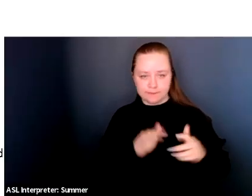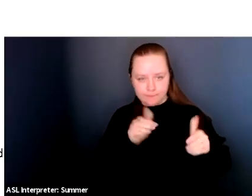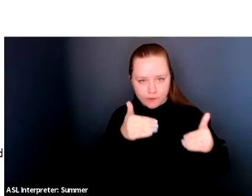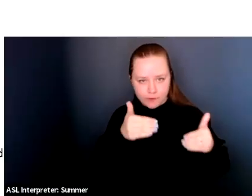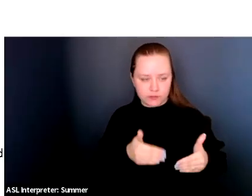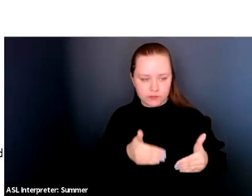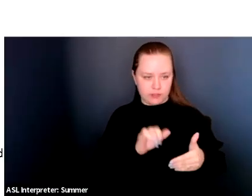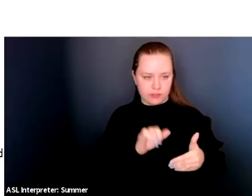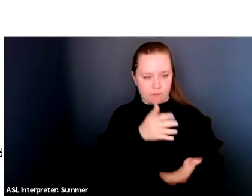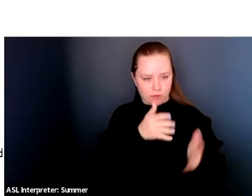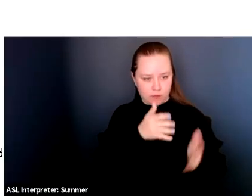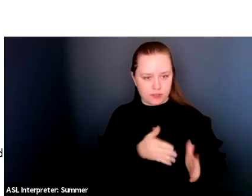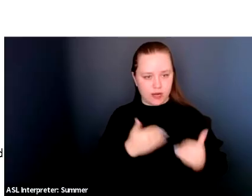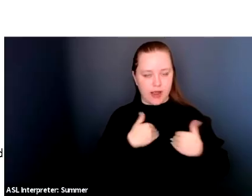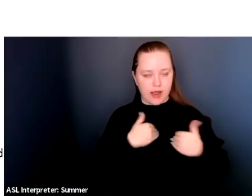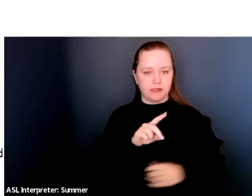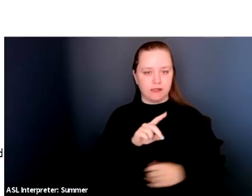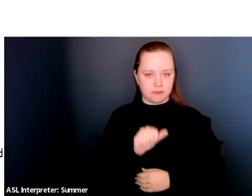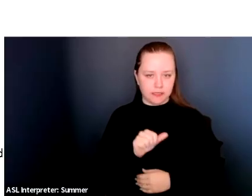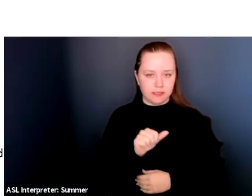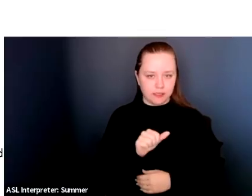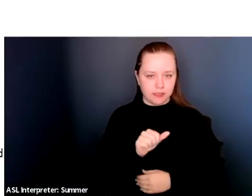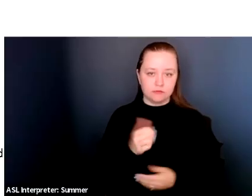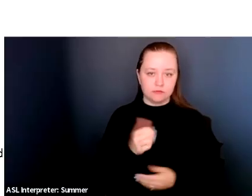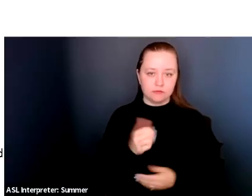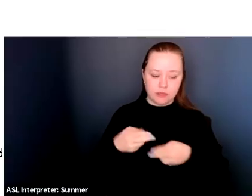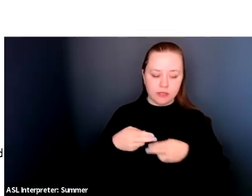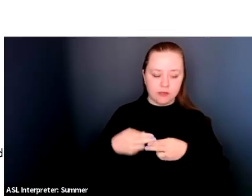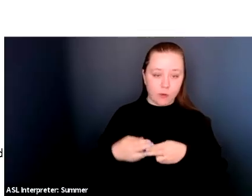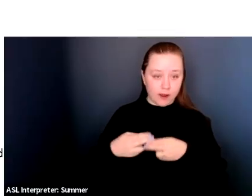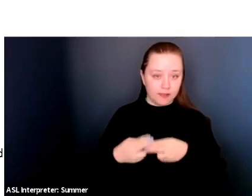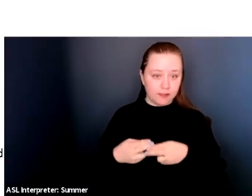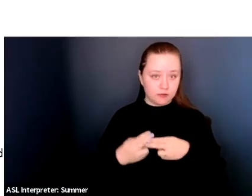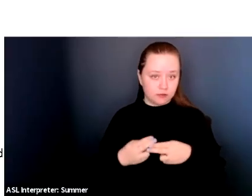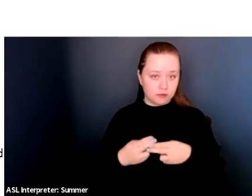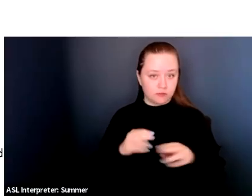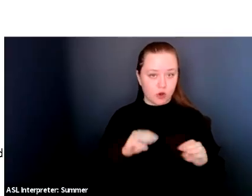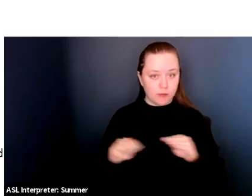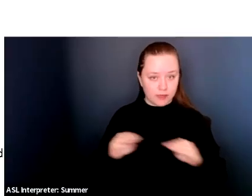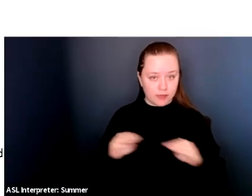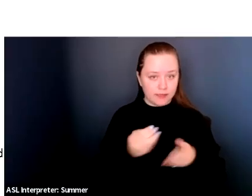So weighing mobility equipment, when we want people to receive regular weights